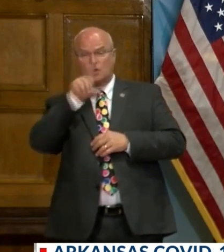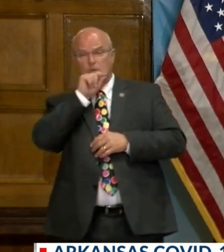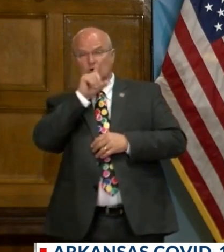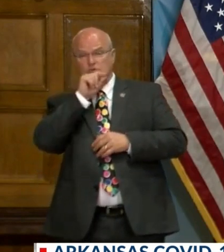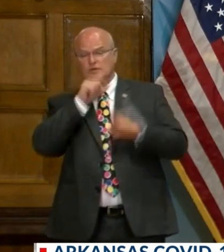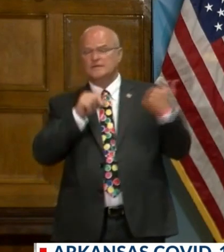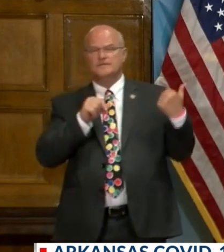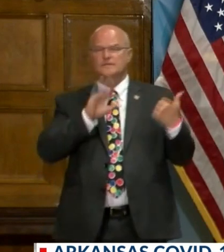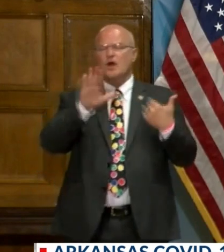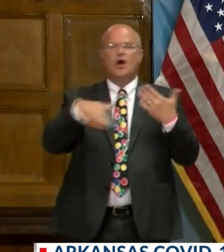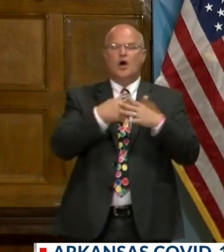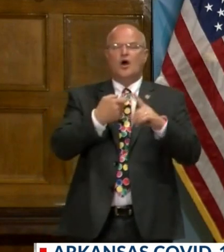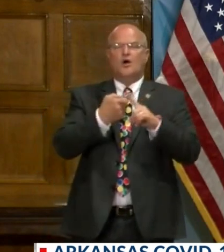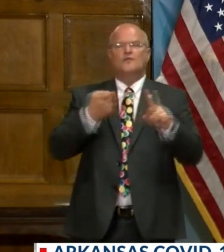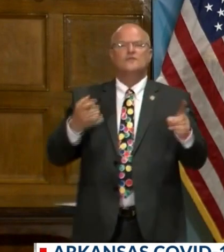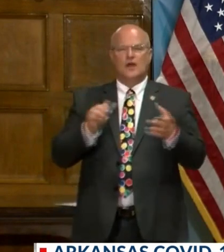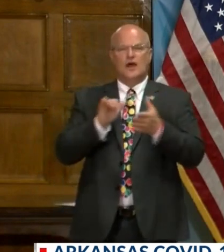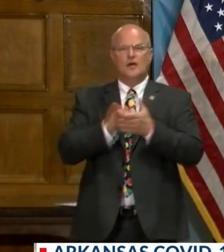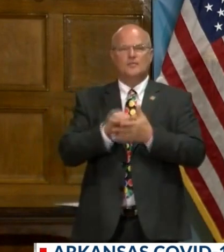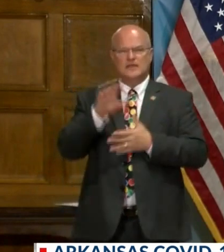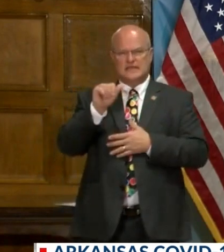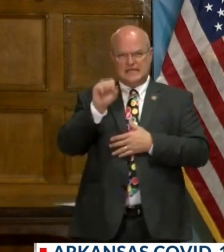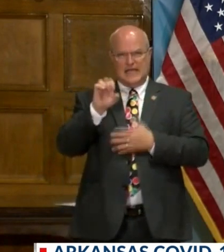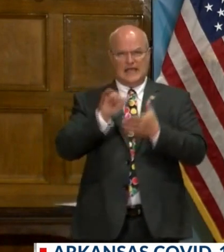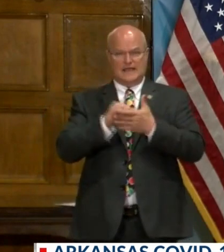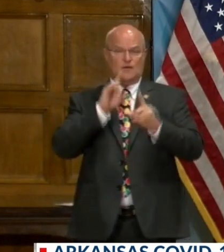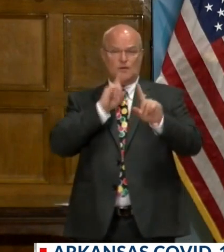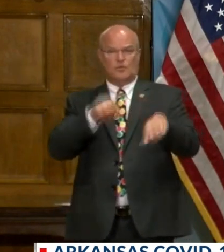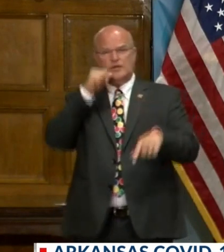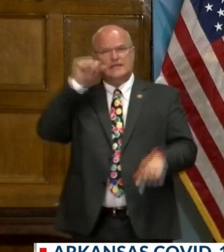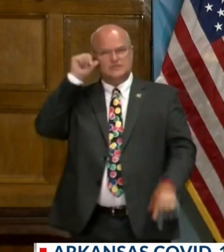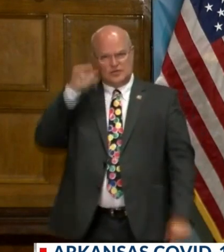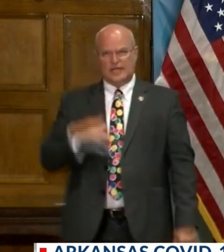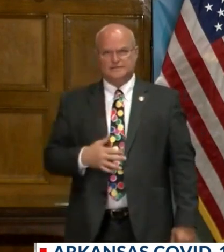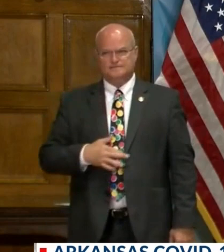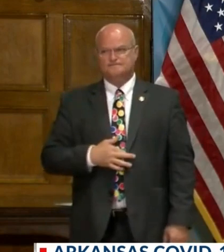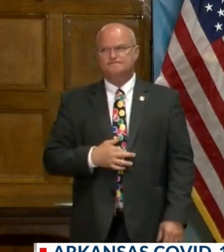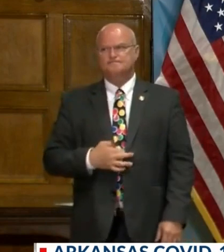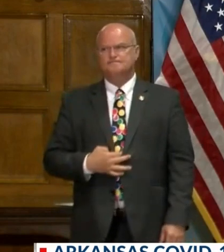THERE. ARE THOSE 21 NEW CASES AT NEBA POULTRY?